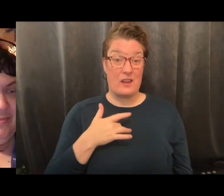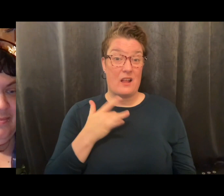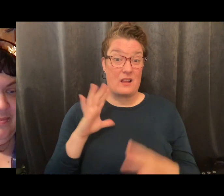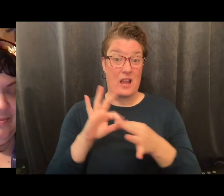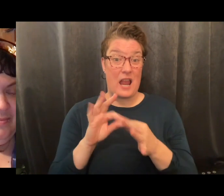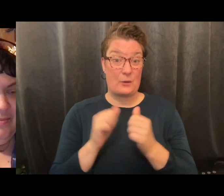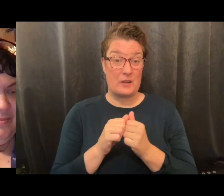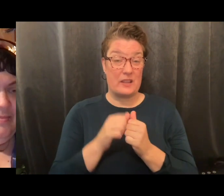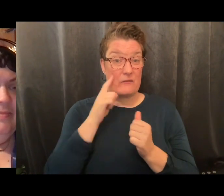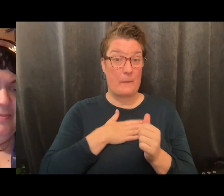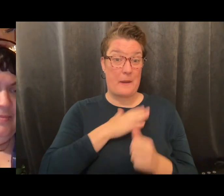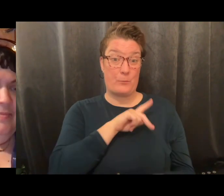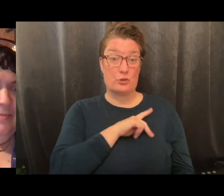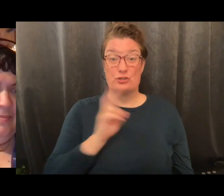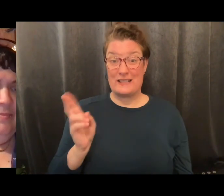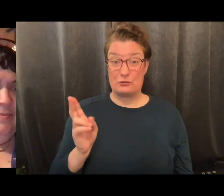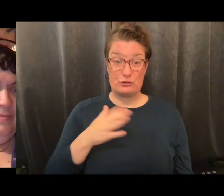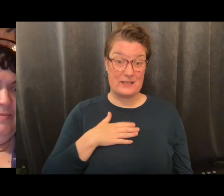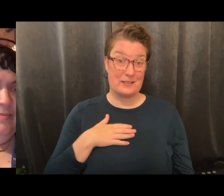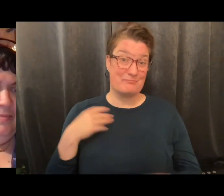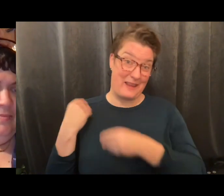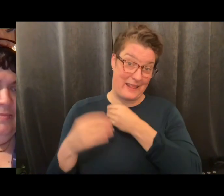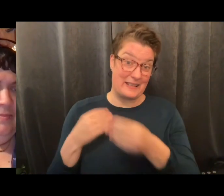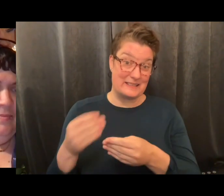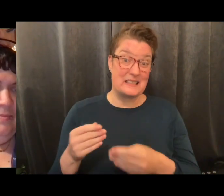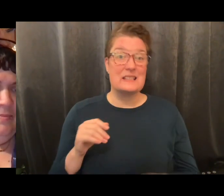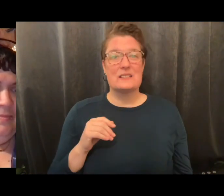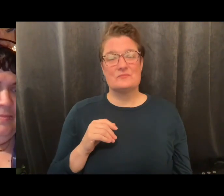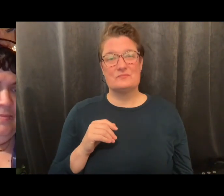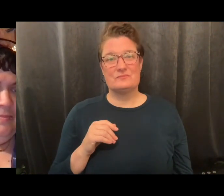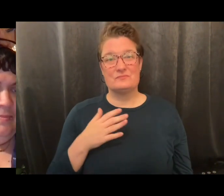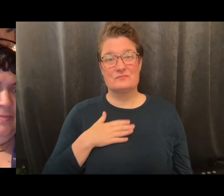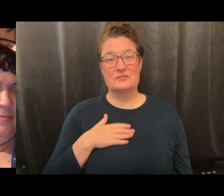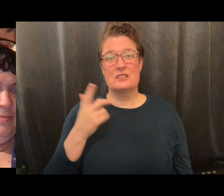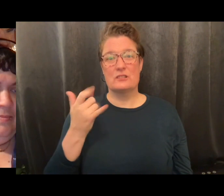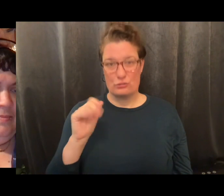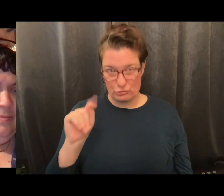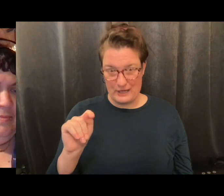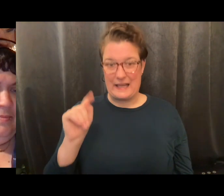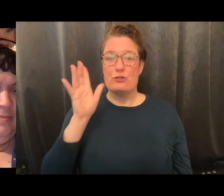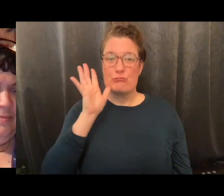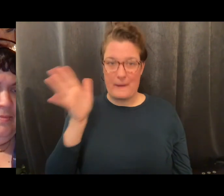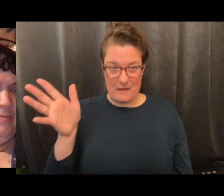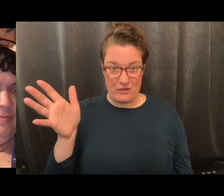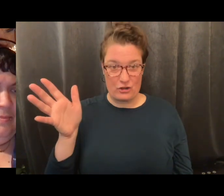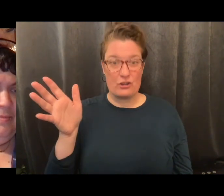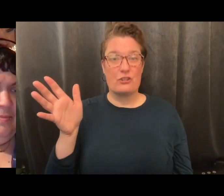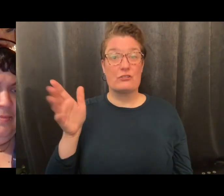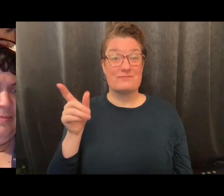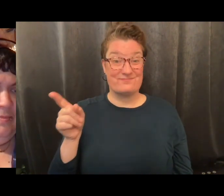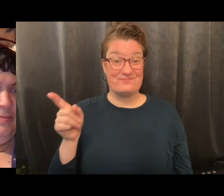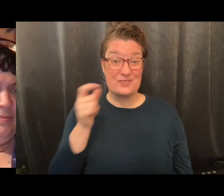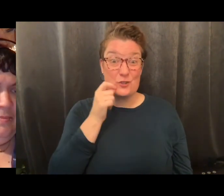I think is, um, my great grandmother in the Ukraine was the woman who